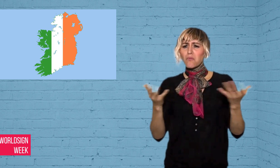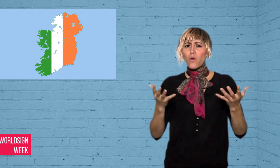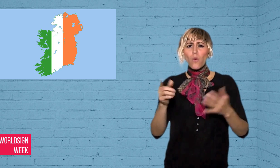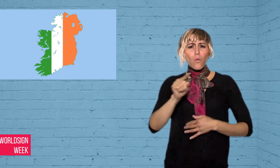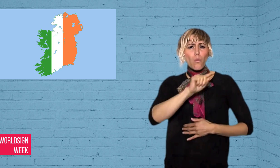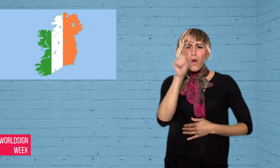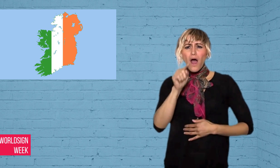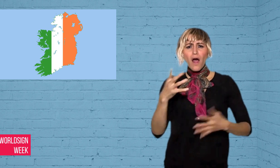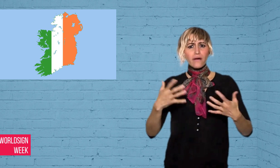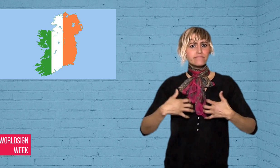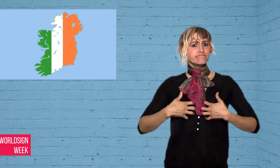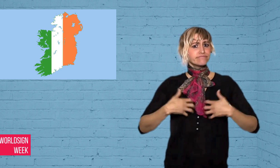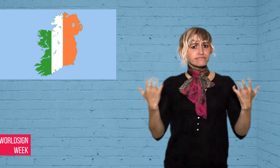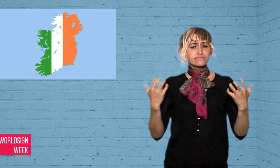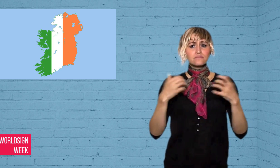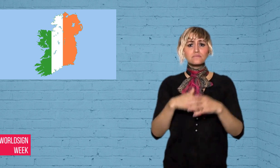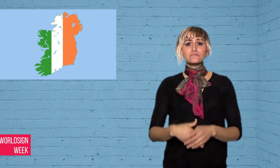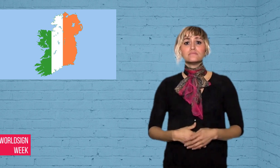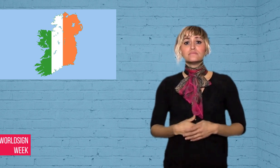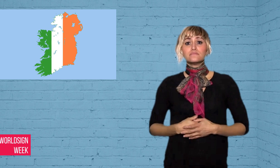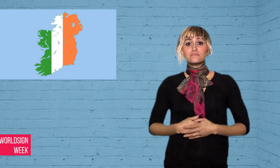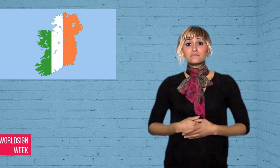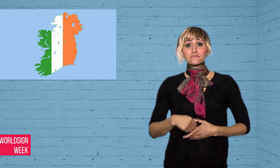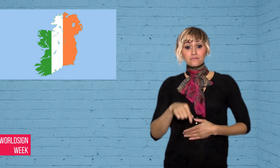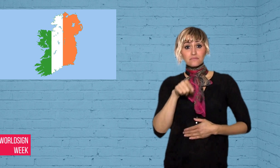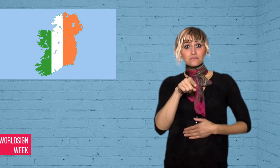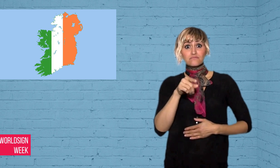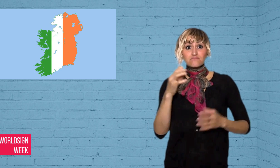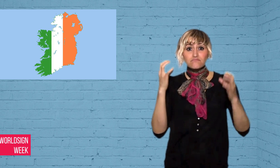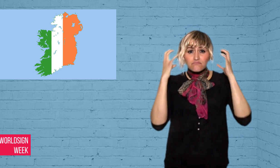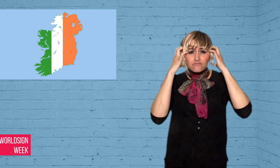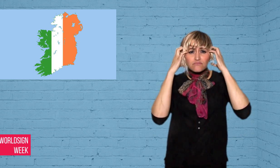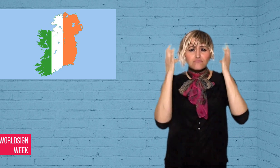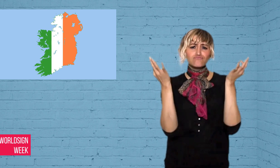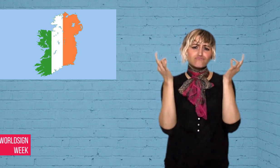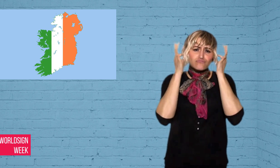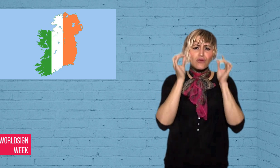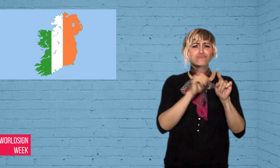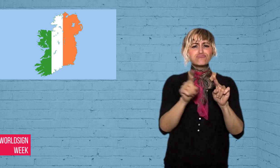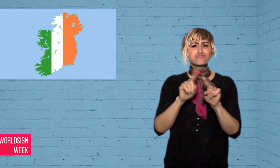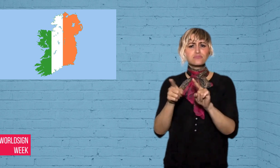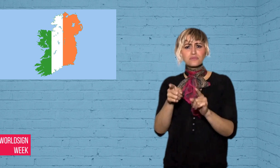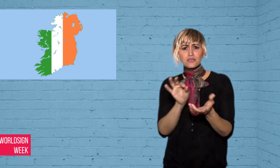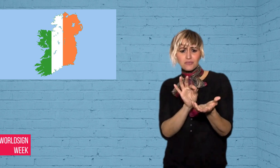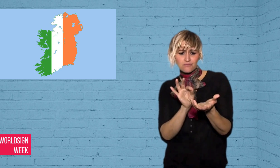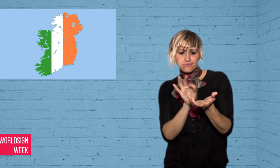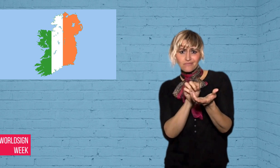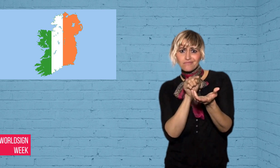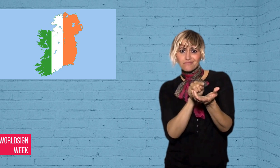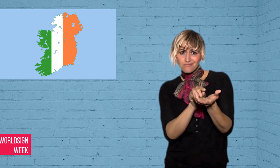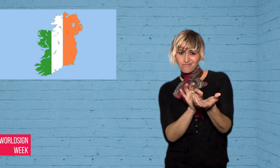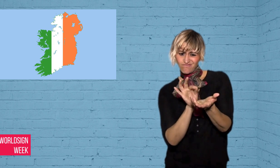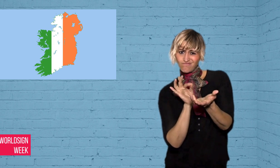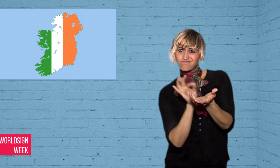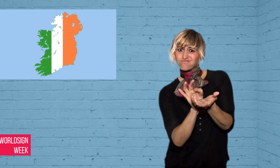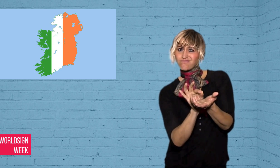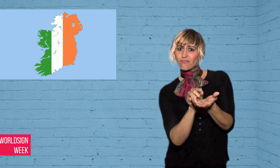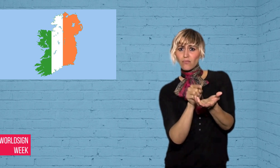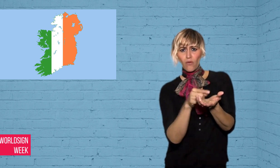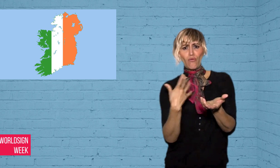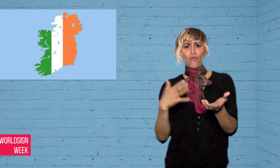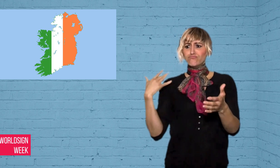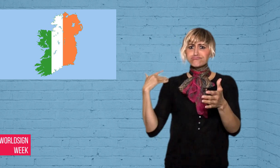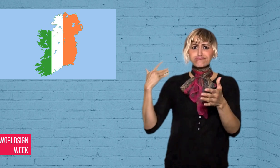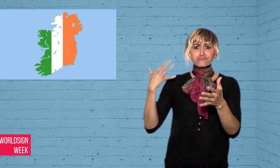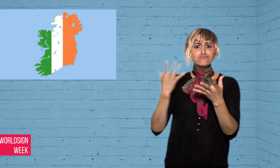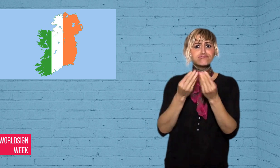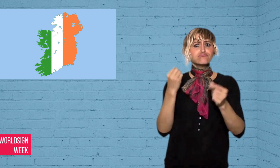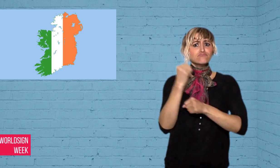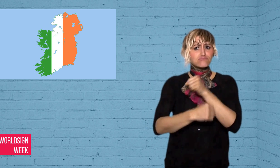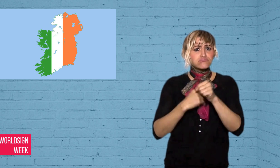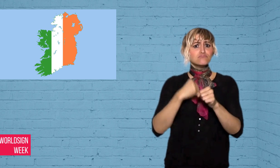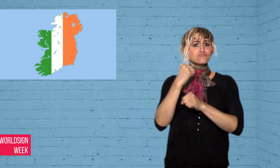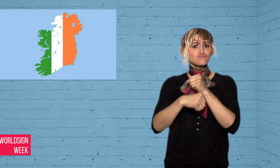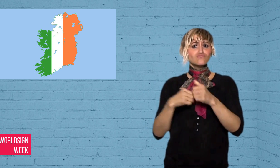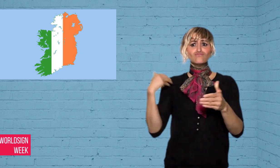The plug jack was used for decades and